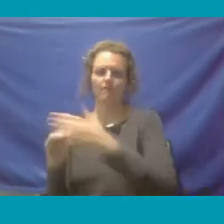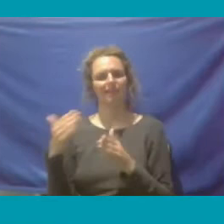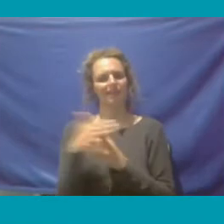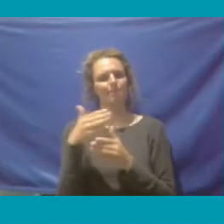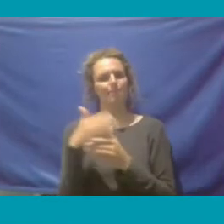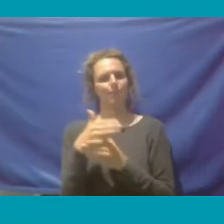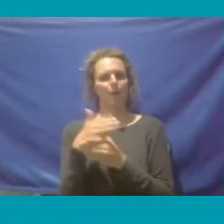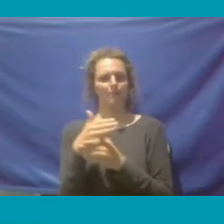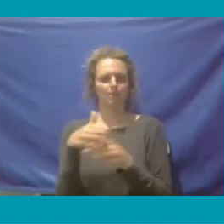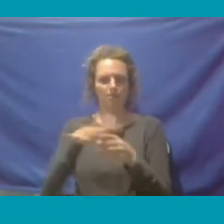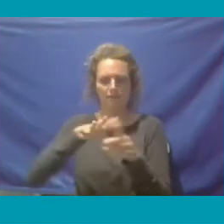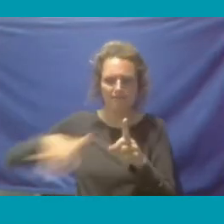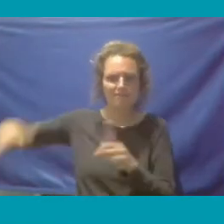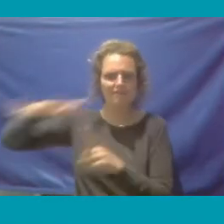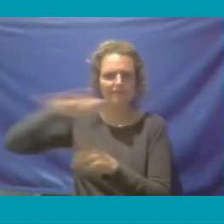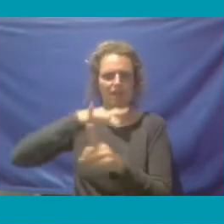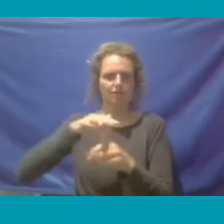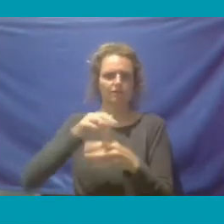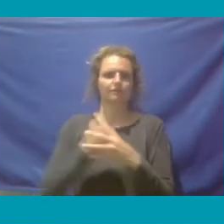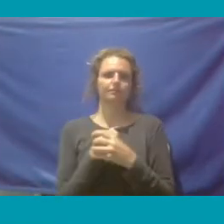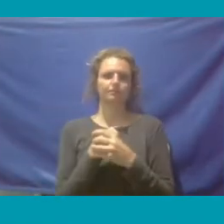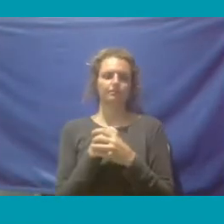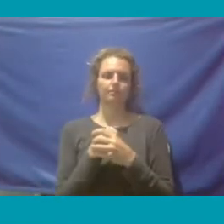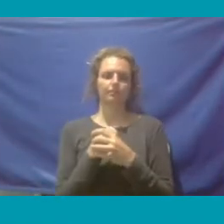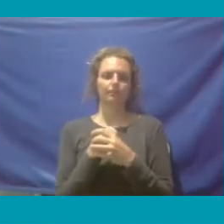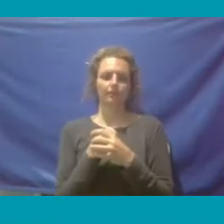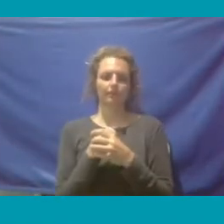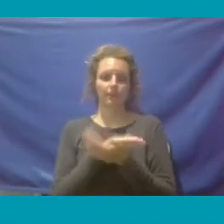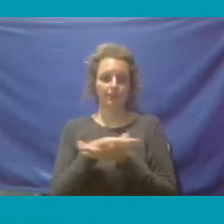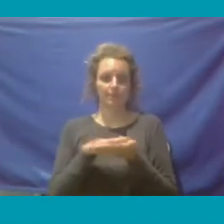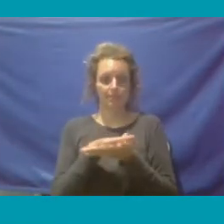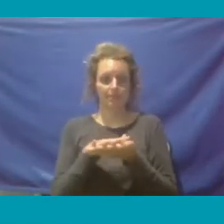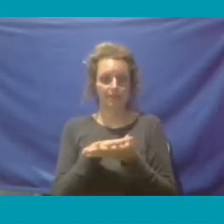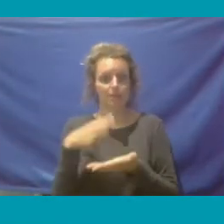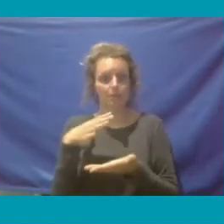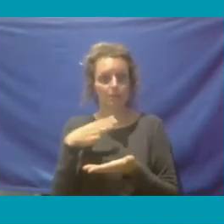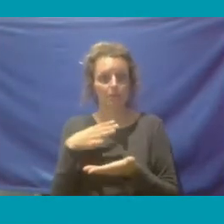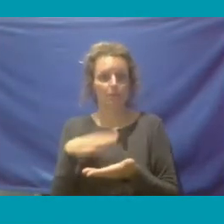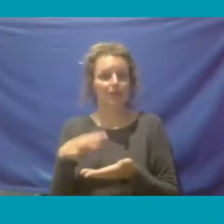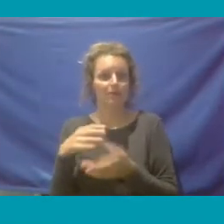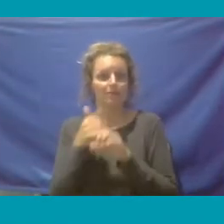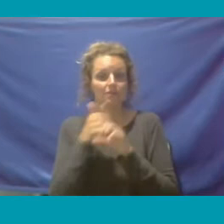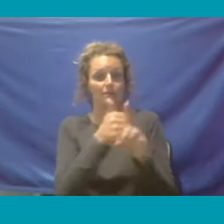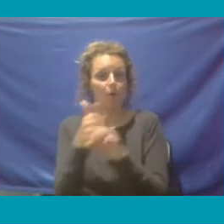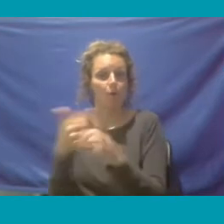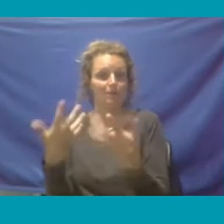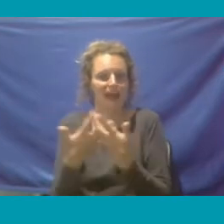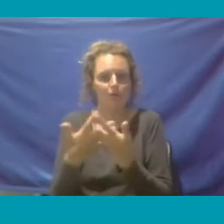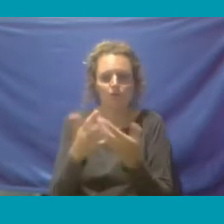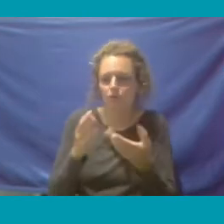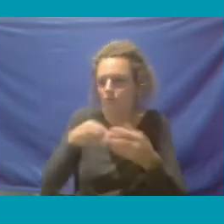could do with some support in how to navigate around those barriers. And for a long time we would signpost